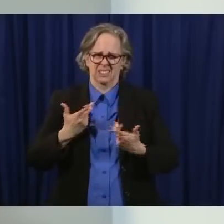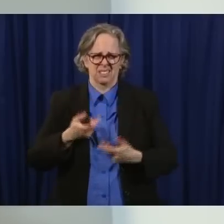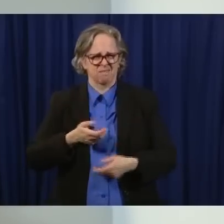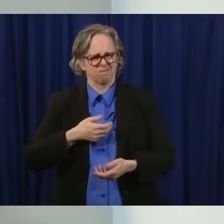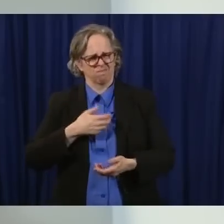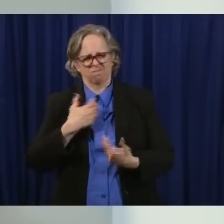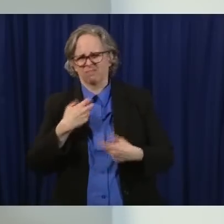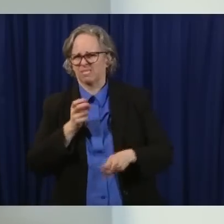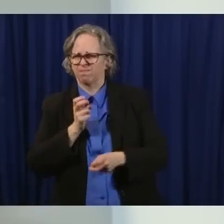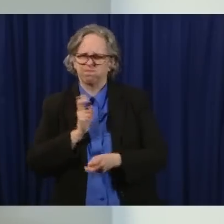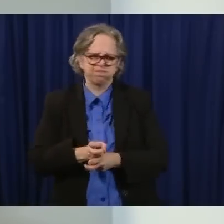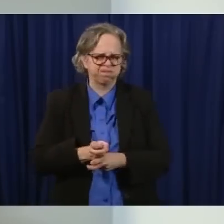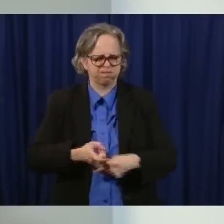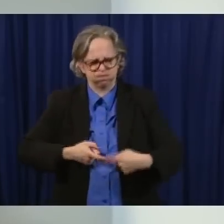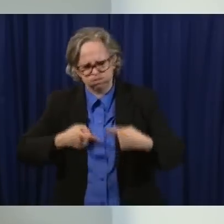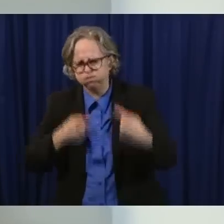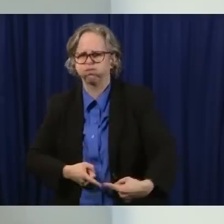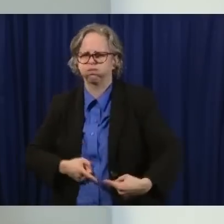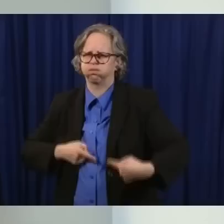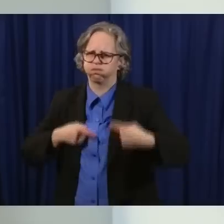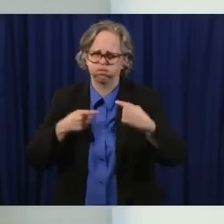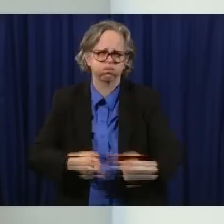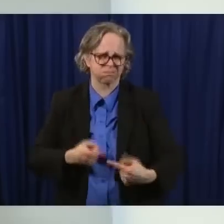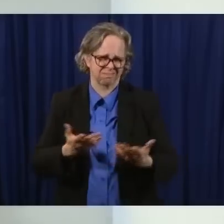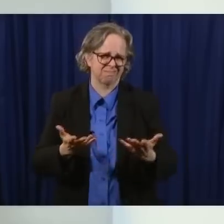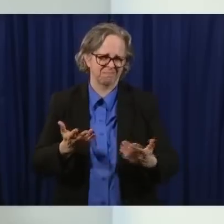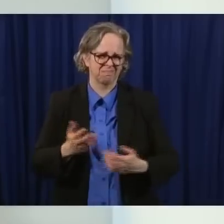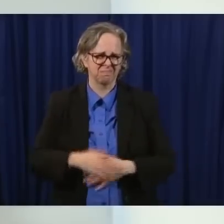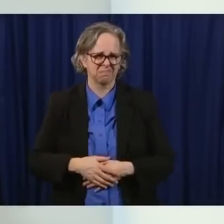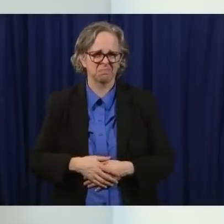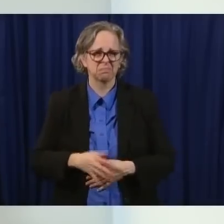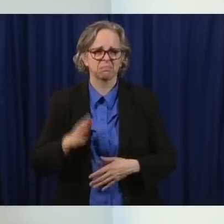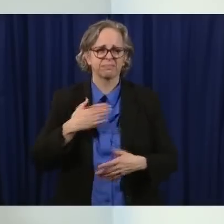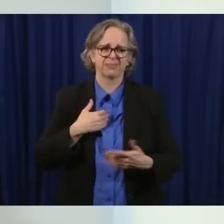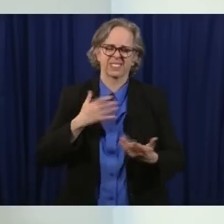I KNOW, I KNOW THAT A LOT OF US HAVE PROBABLY HAD OUR MOMENTS